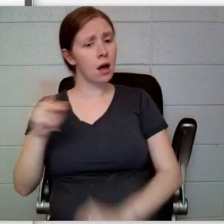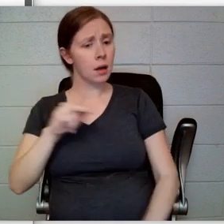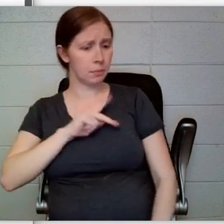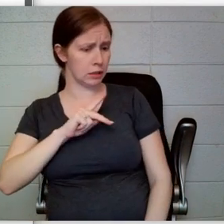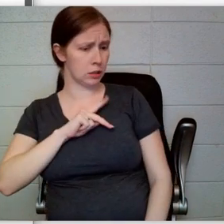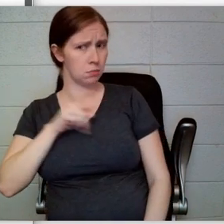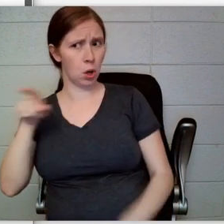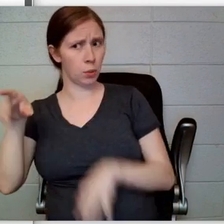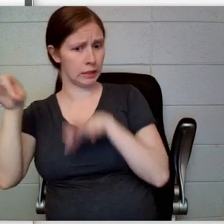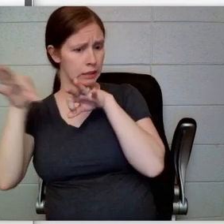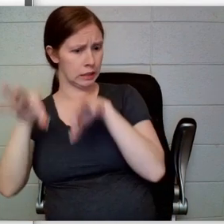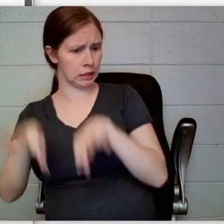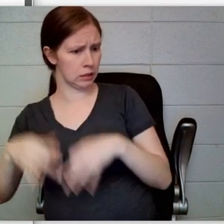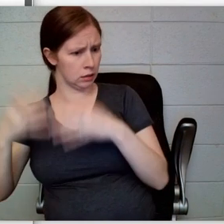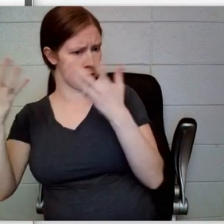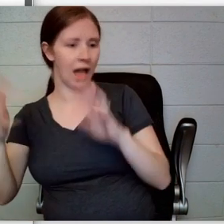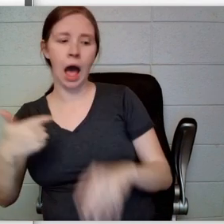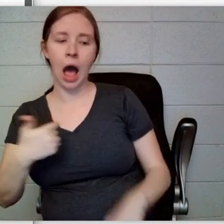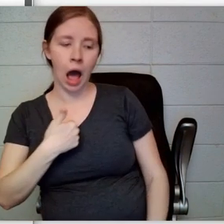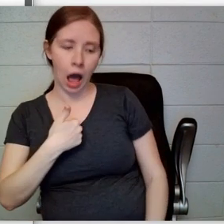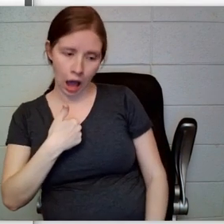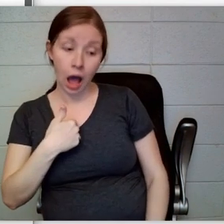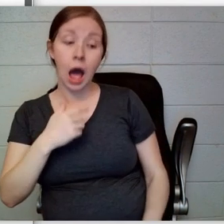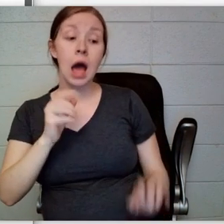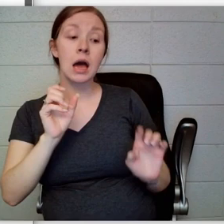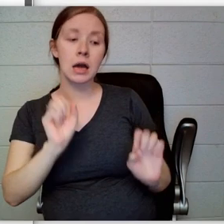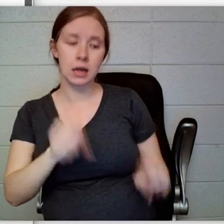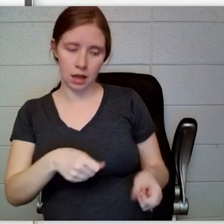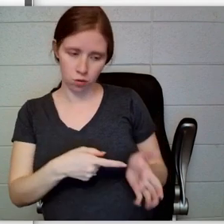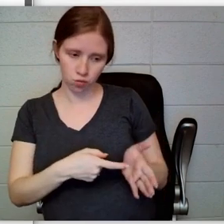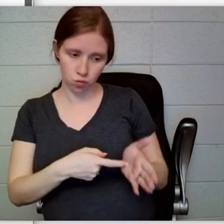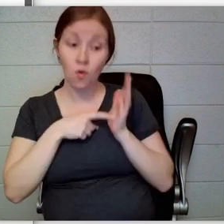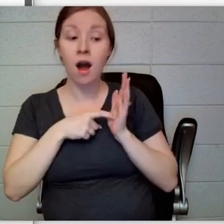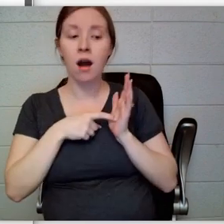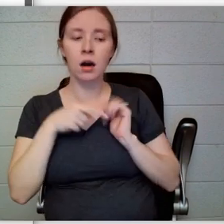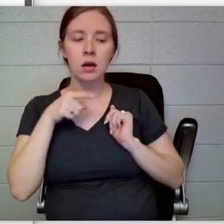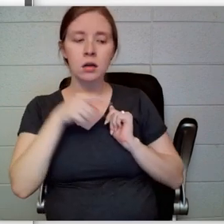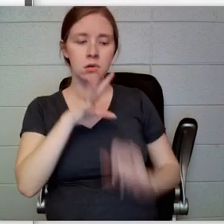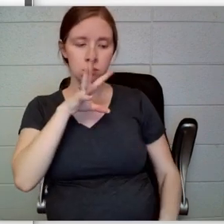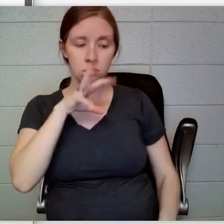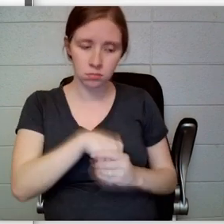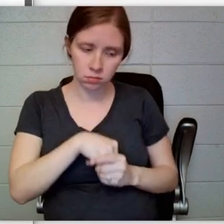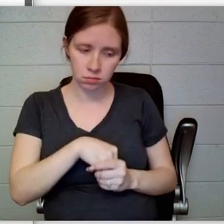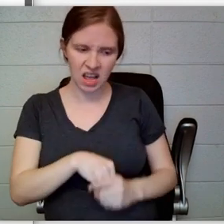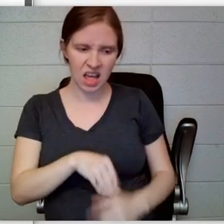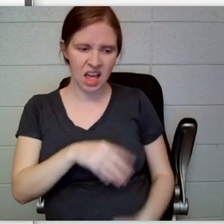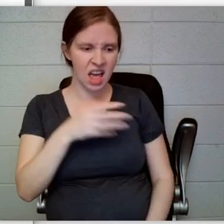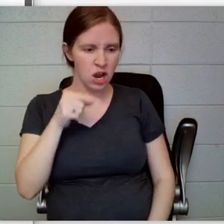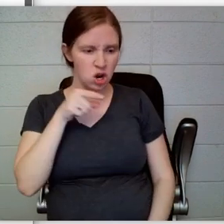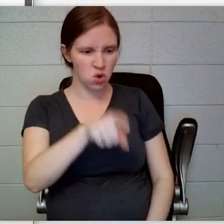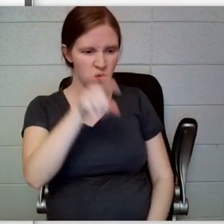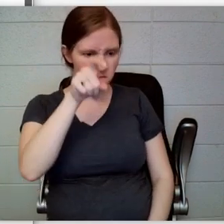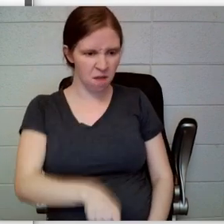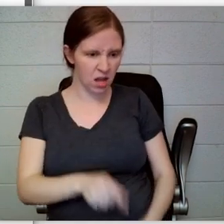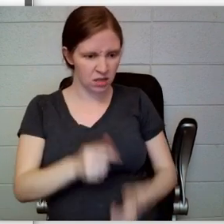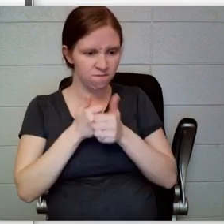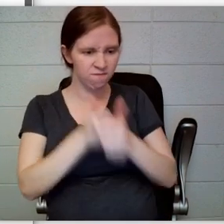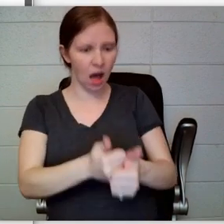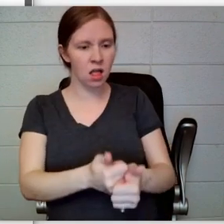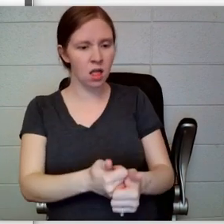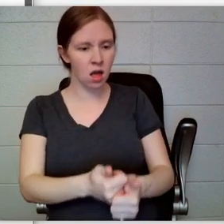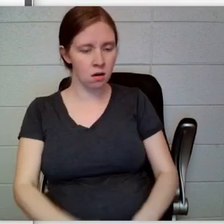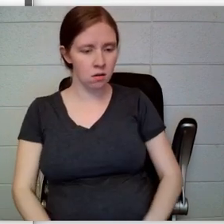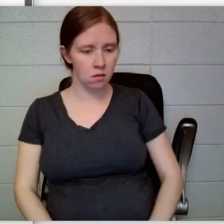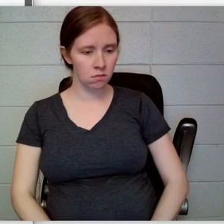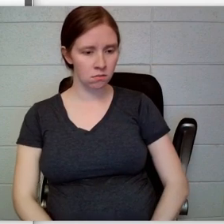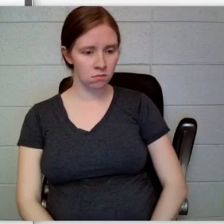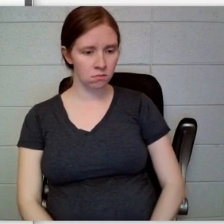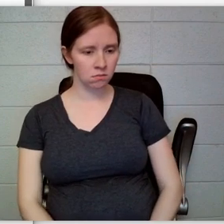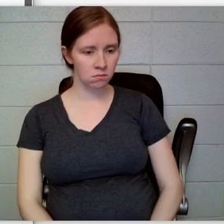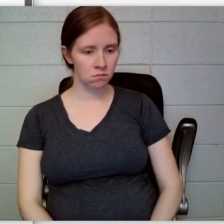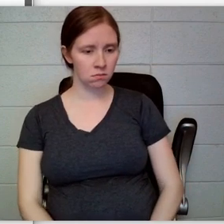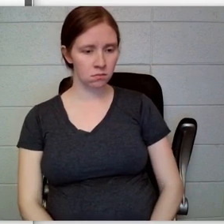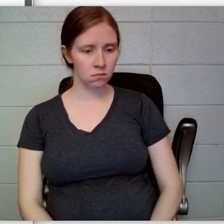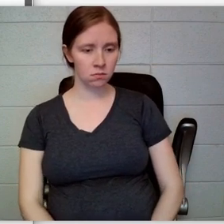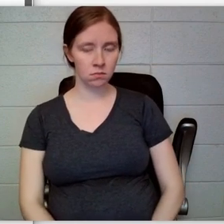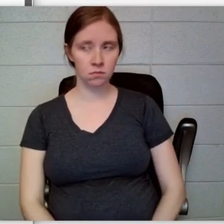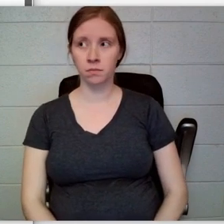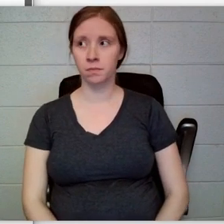I can order you to participate and you must obey.” Olaf’s sharp and dirty